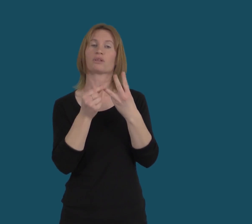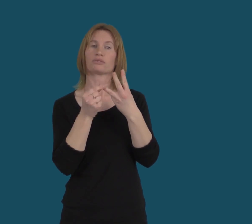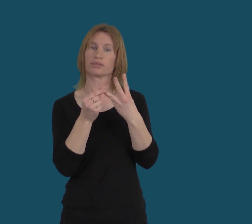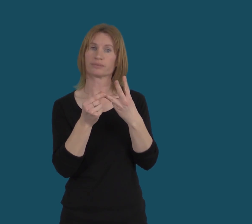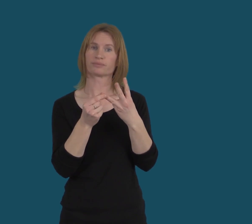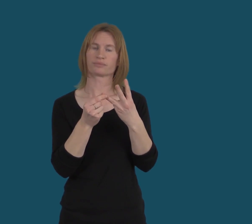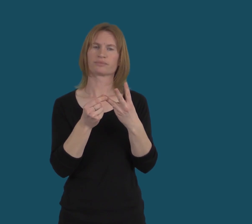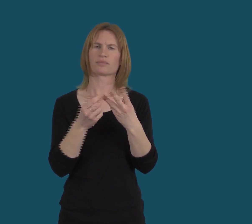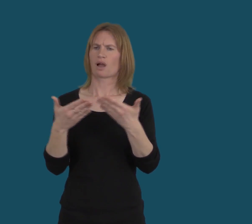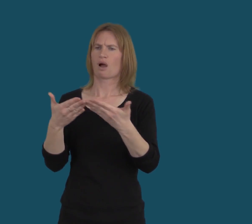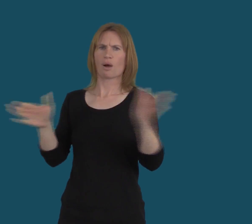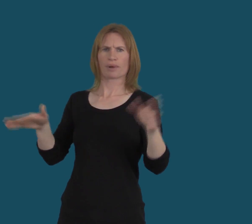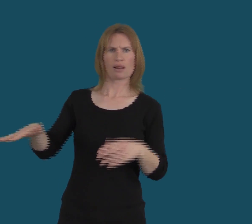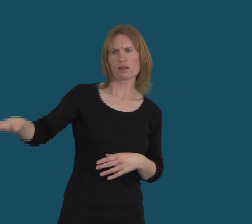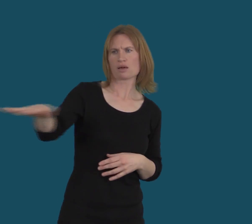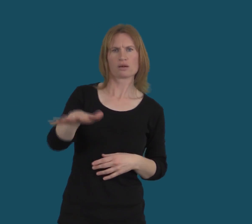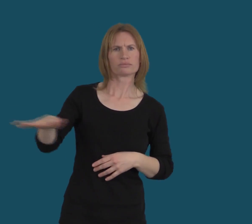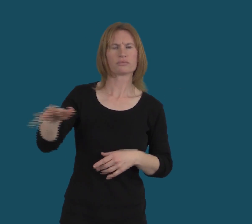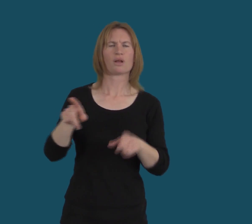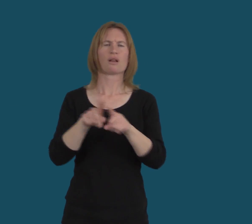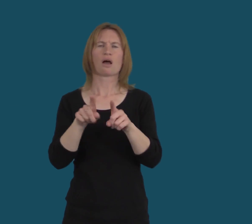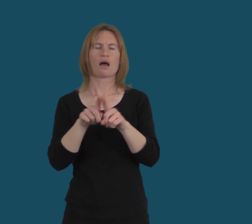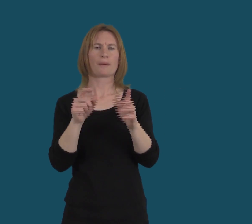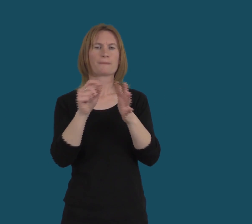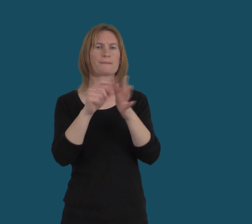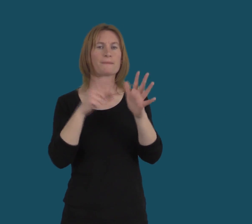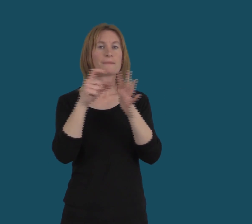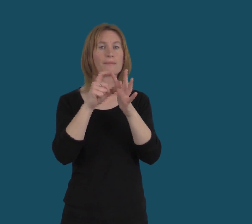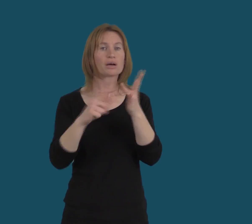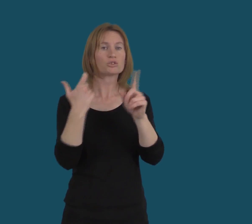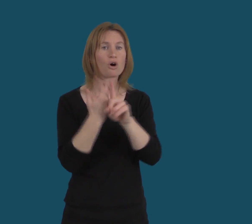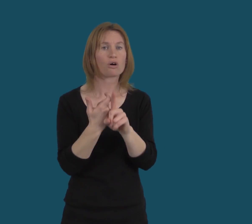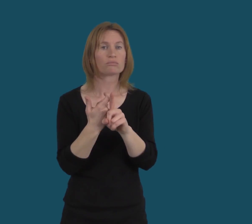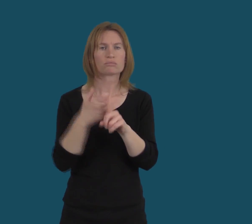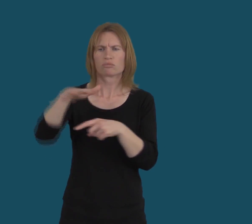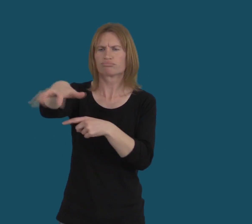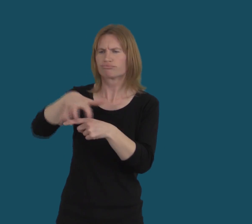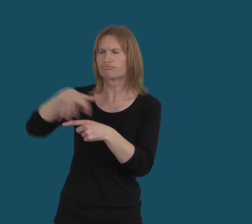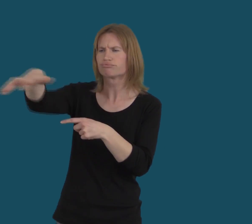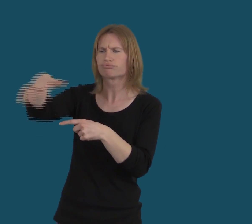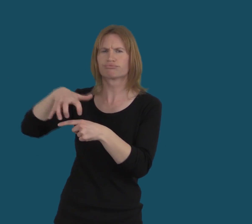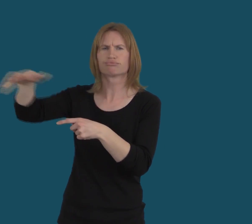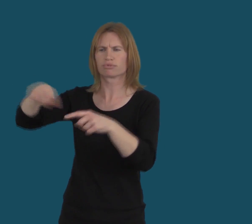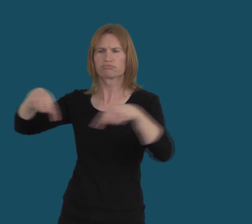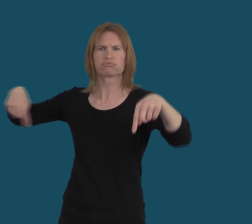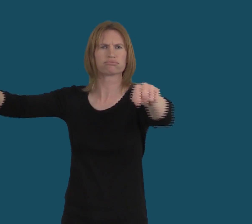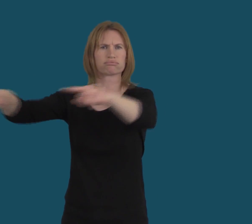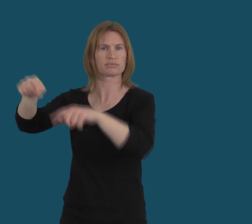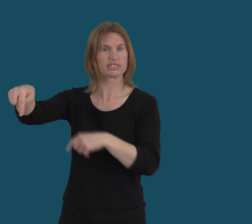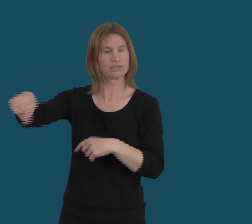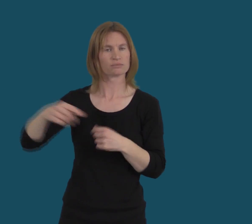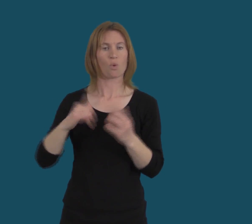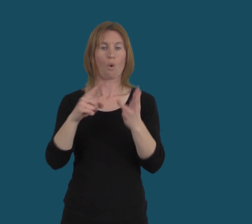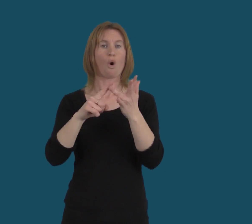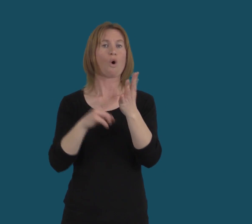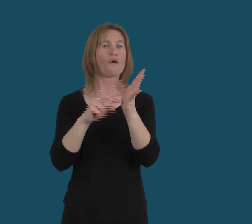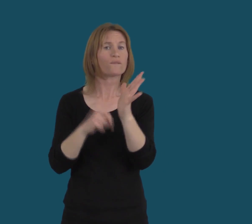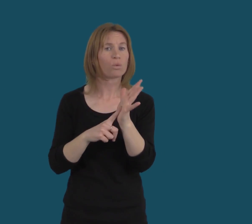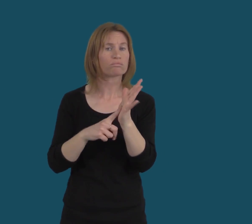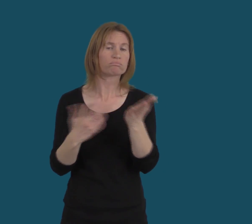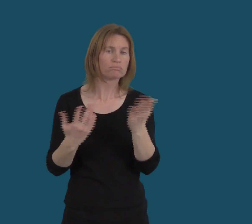Your third option is to go to an open area, such as a ploughed paddock or sports oval.